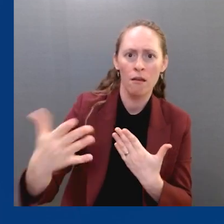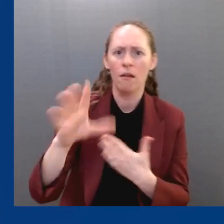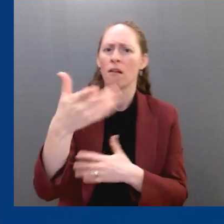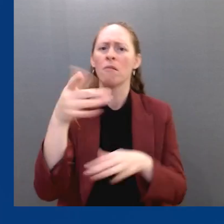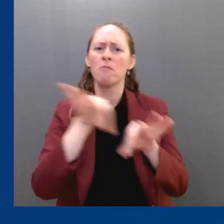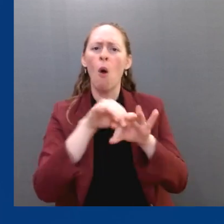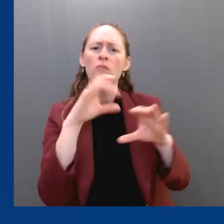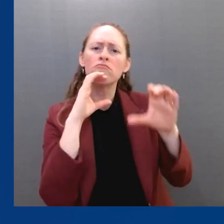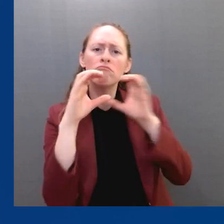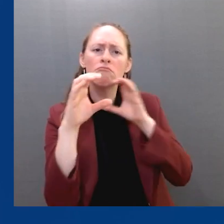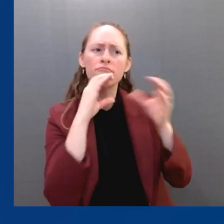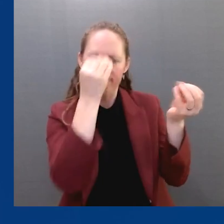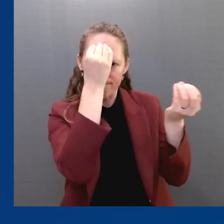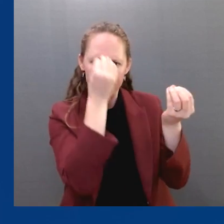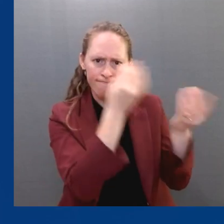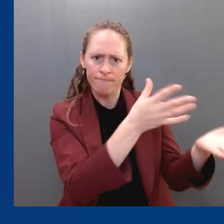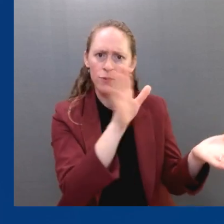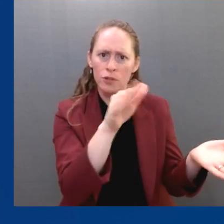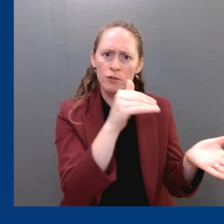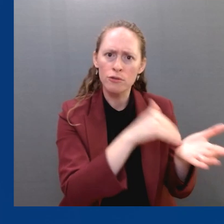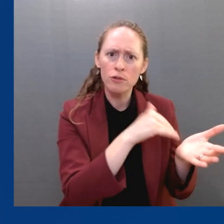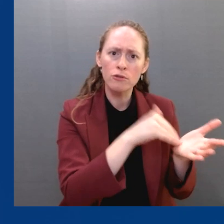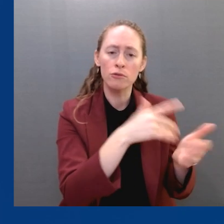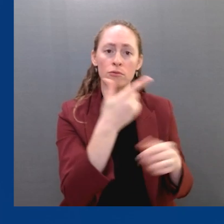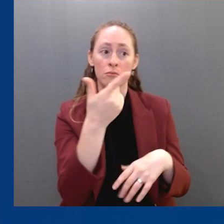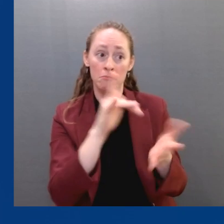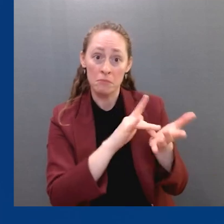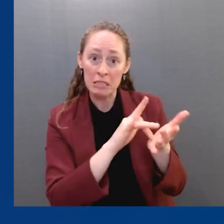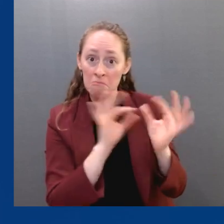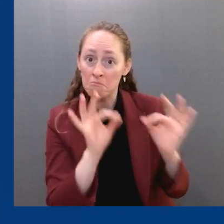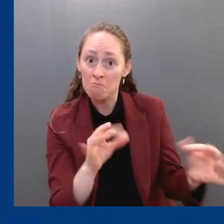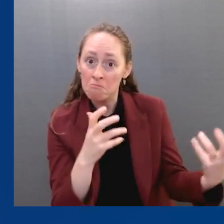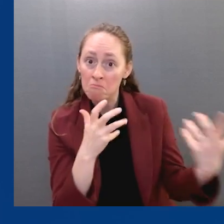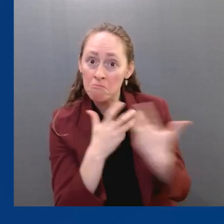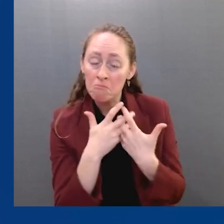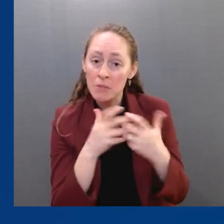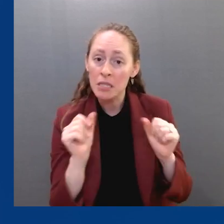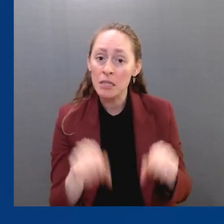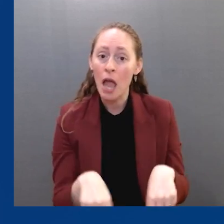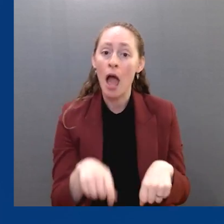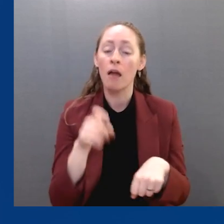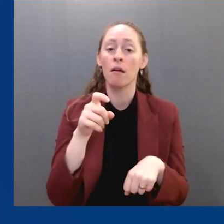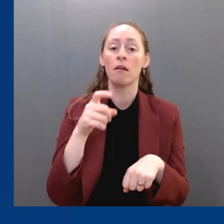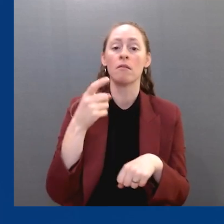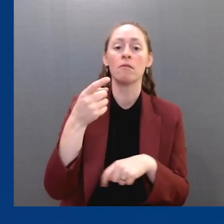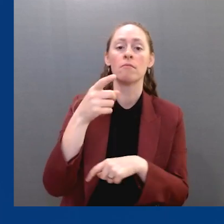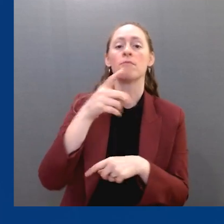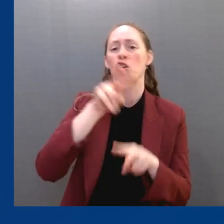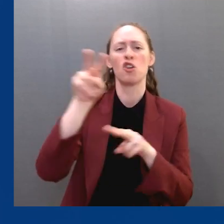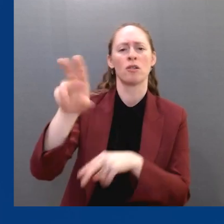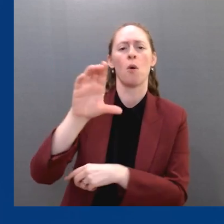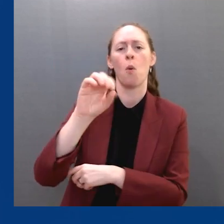or please visit COVAX to find a test or treat location where you can get tested and treated all in one place.